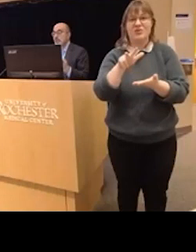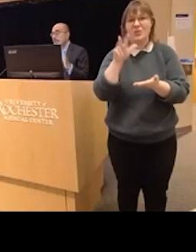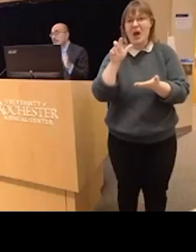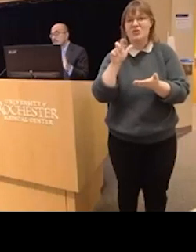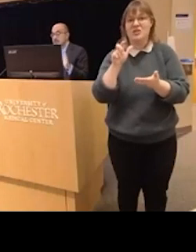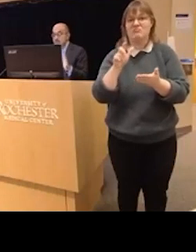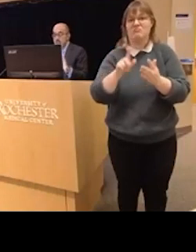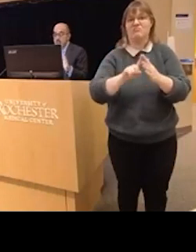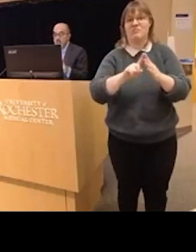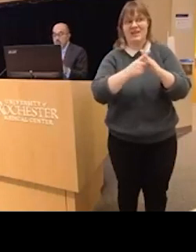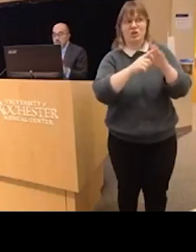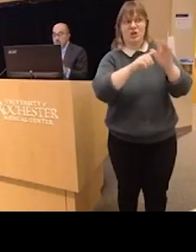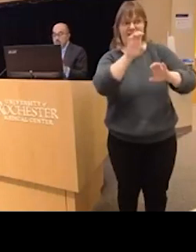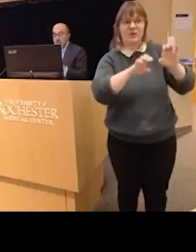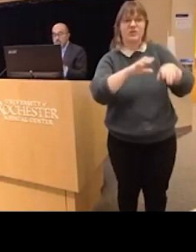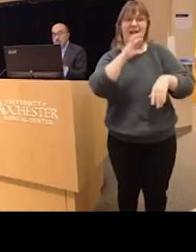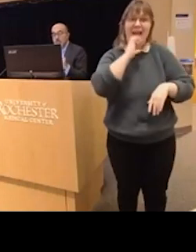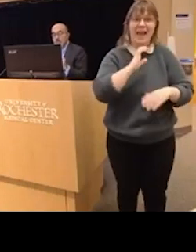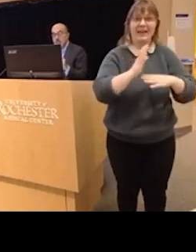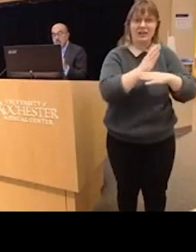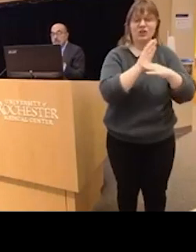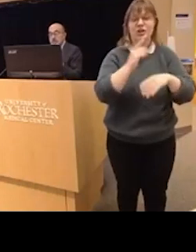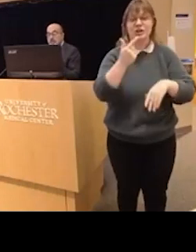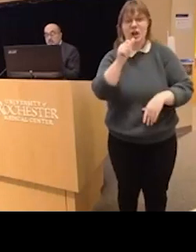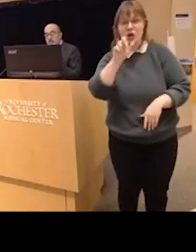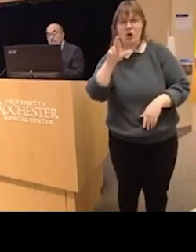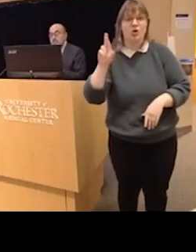look at average age and gender and race here's something important here the mean duration of